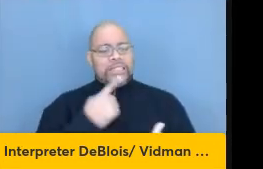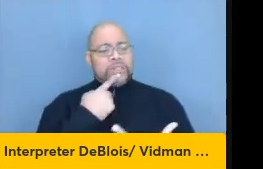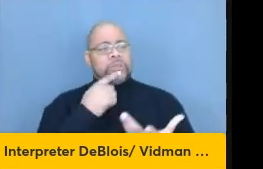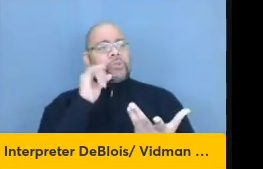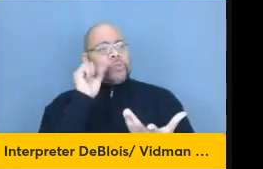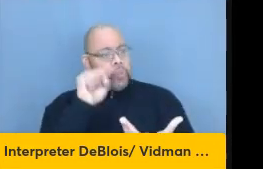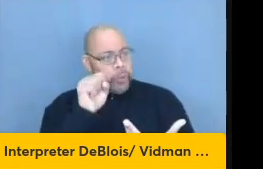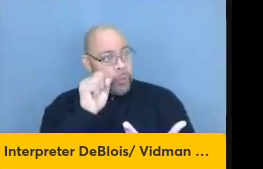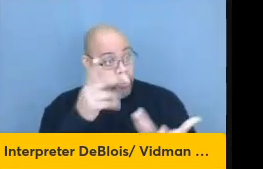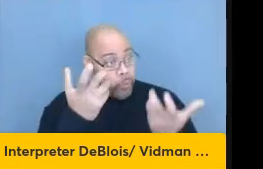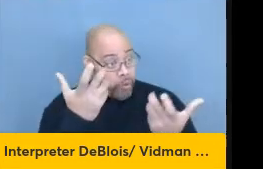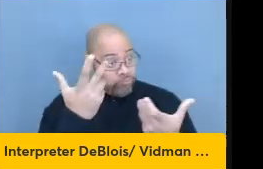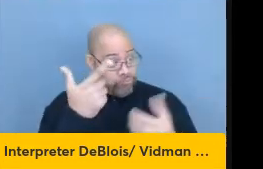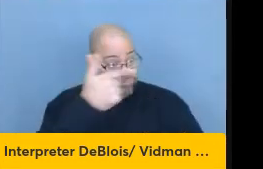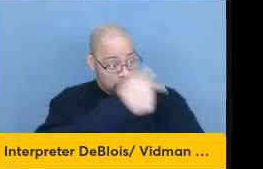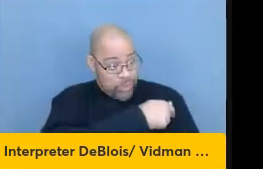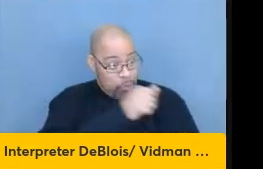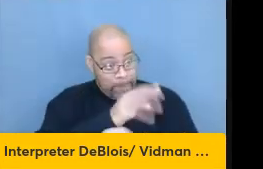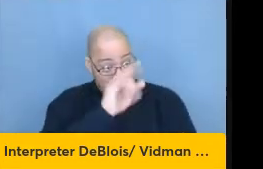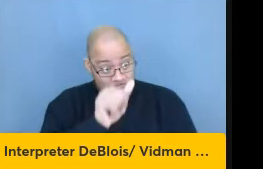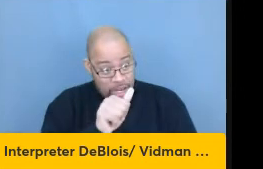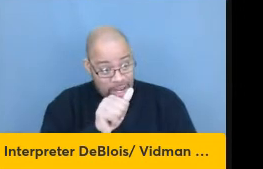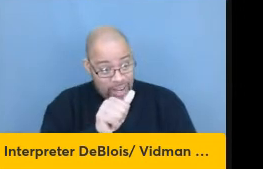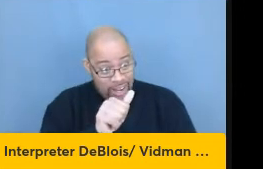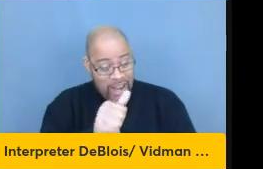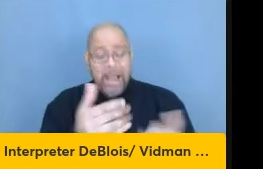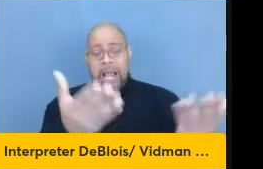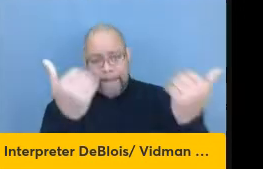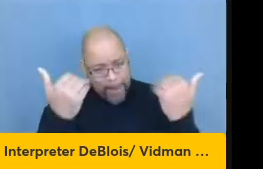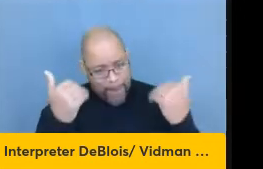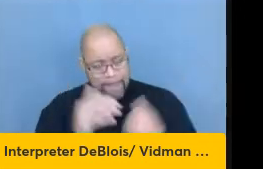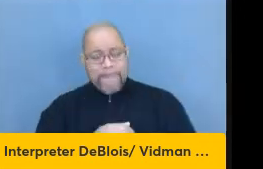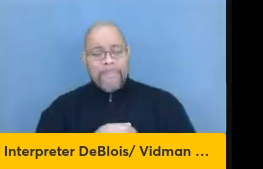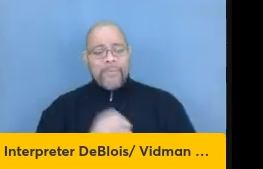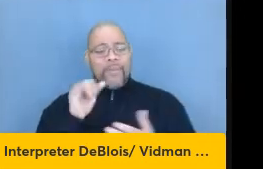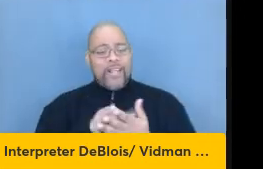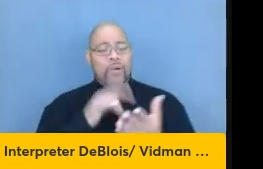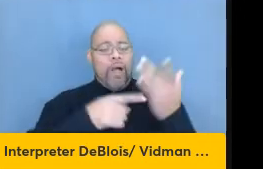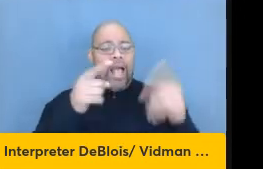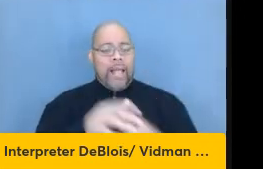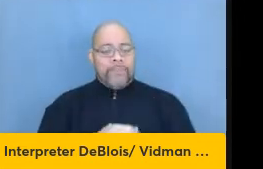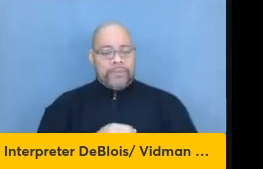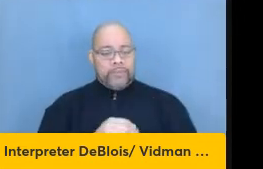you'd like to be injected with malaria parasites, Come along, come along. And so that's what's happening here, this volunteer